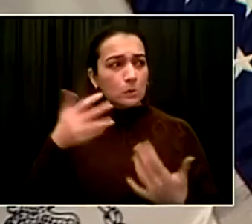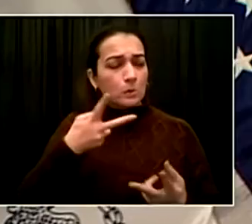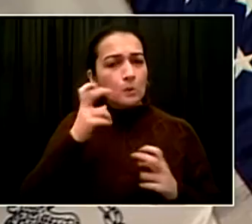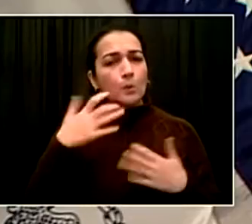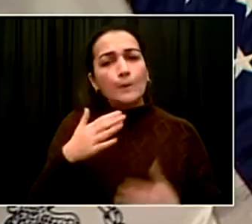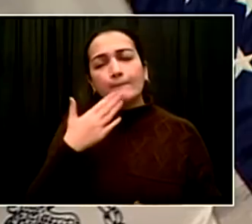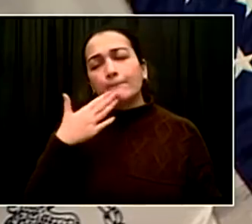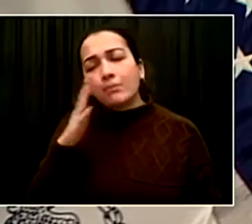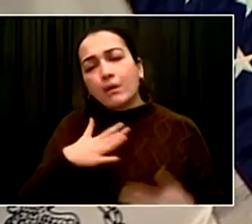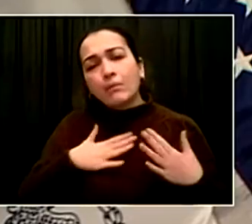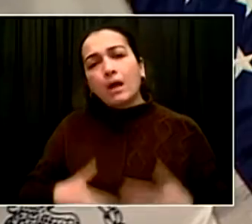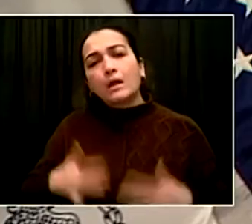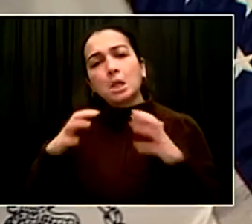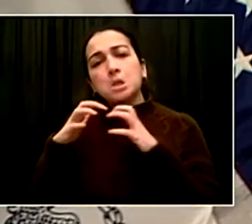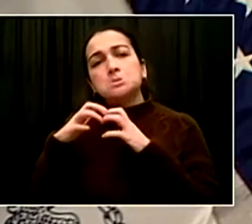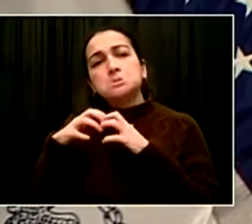FEELING THAT THEIR SITUATION WILL GET MORE SERIOUS WHAT